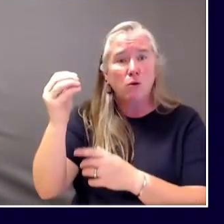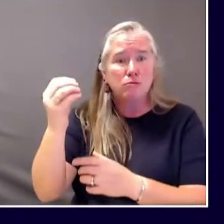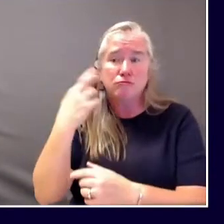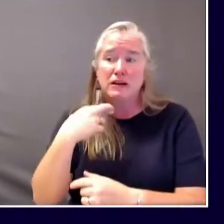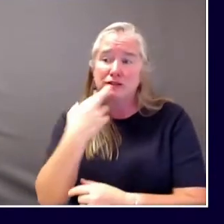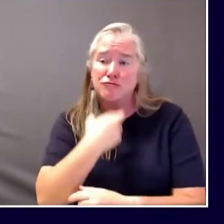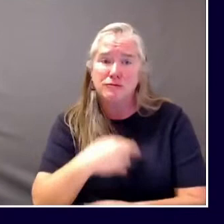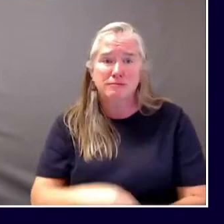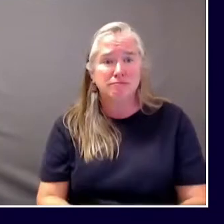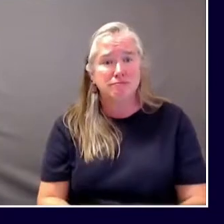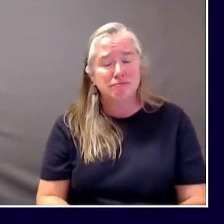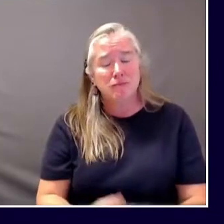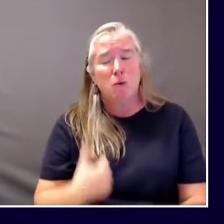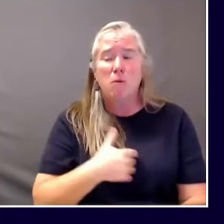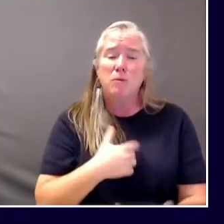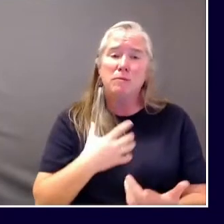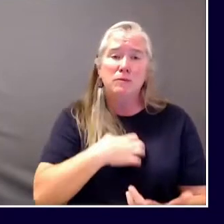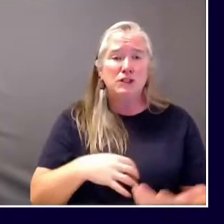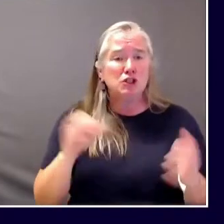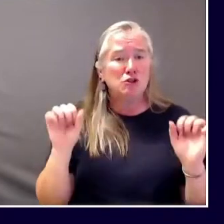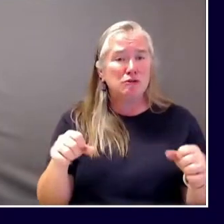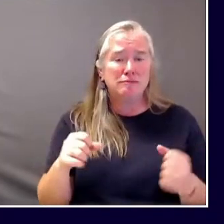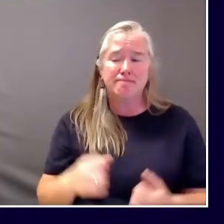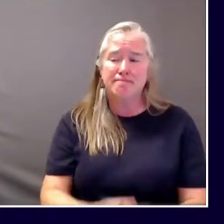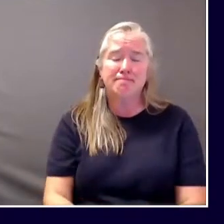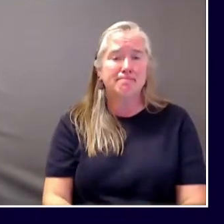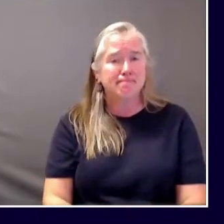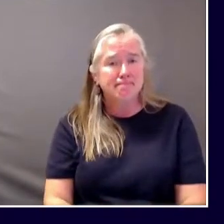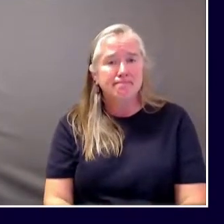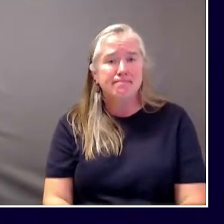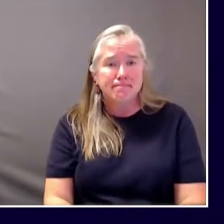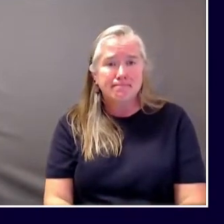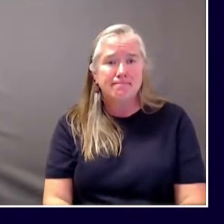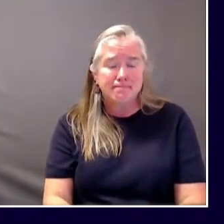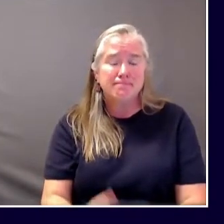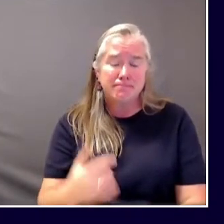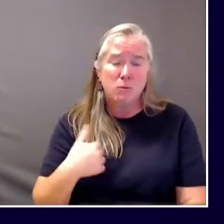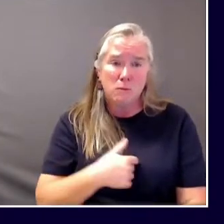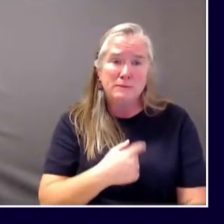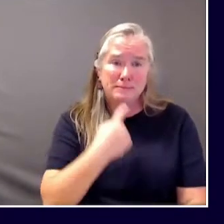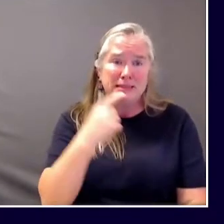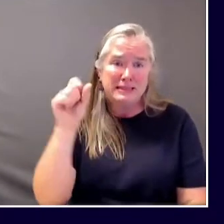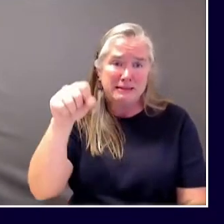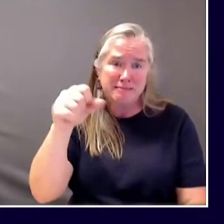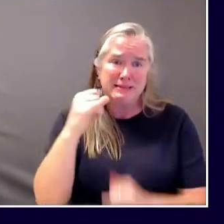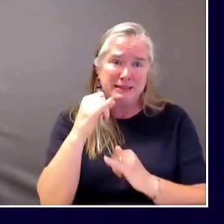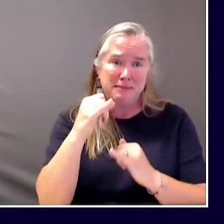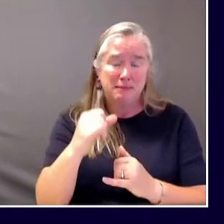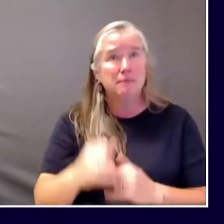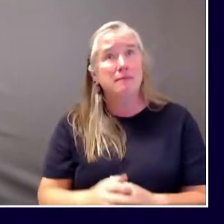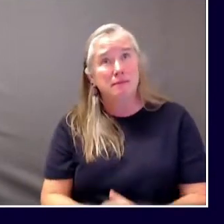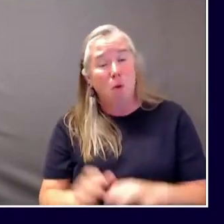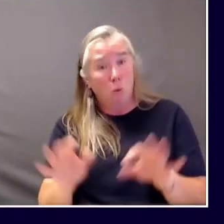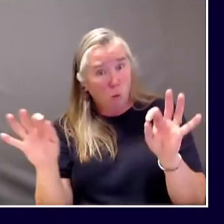restaurants where we might